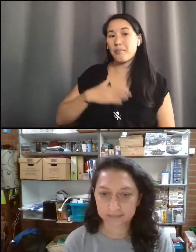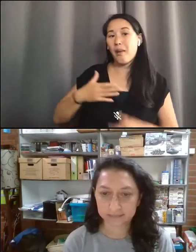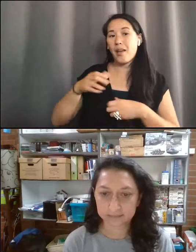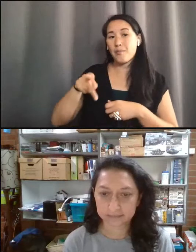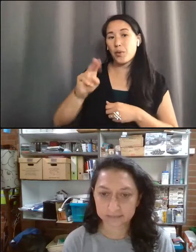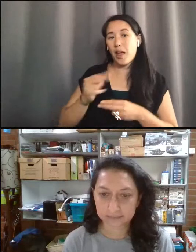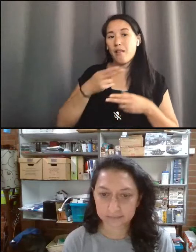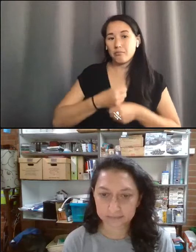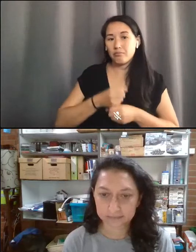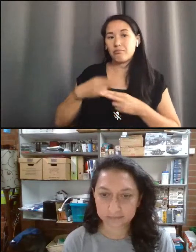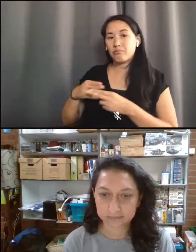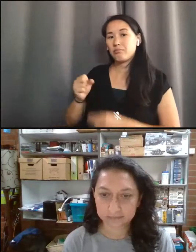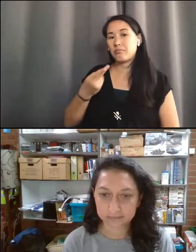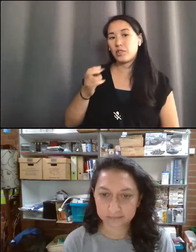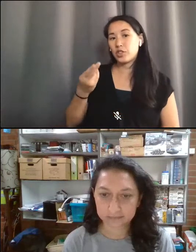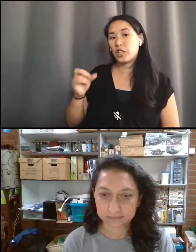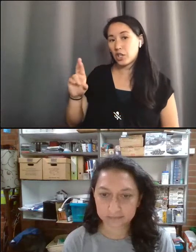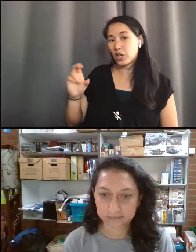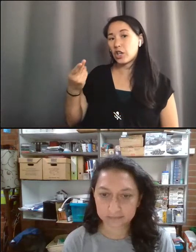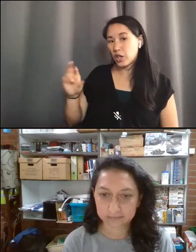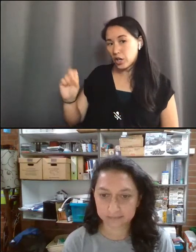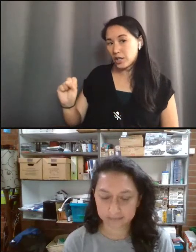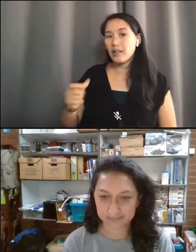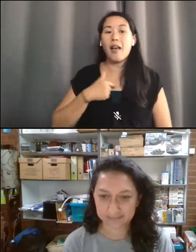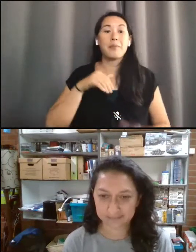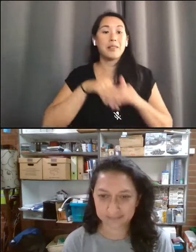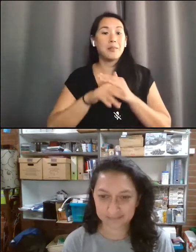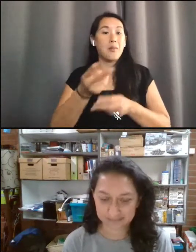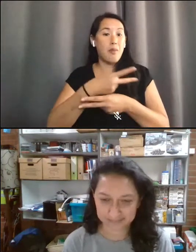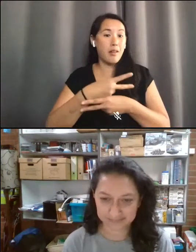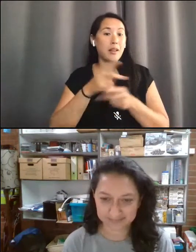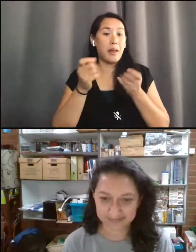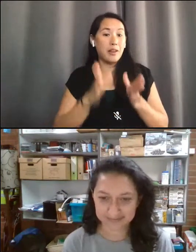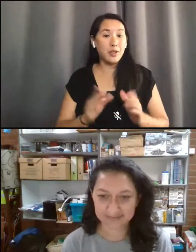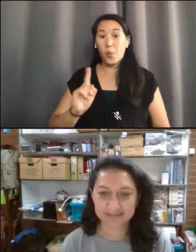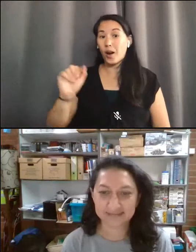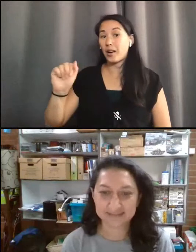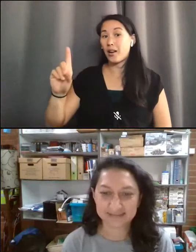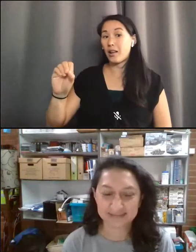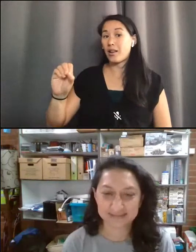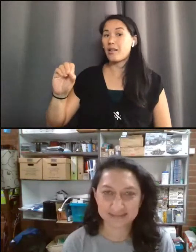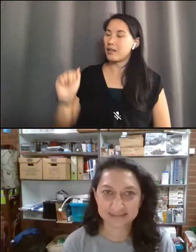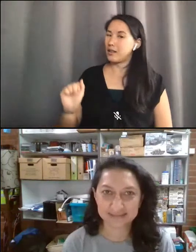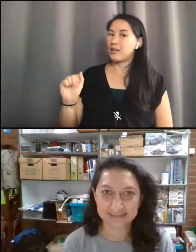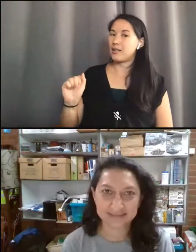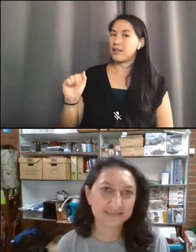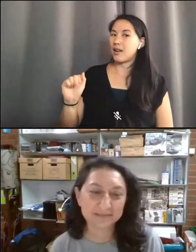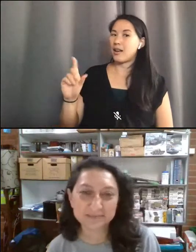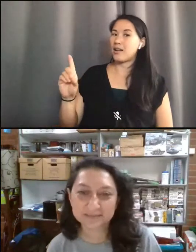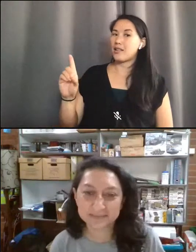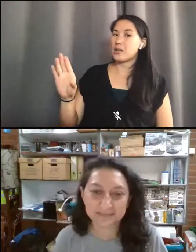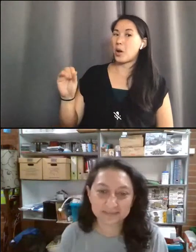and i'm an accessibility product manager at adobe primarily i work with the experience cloud